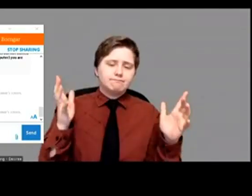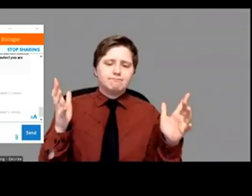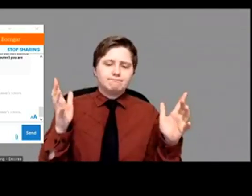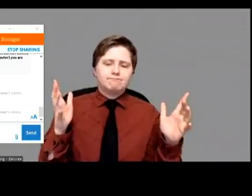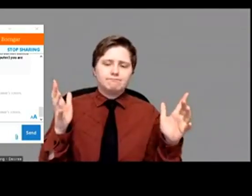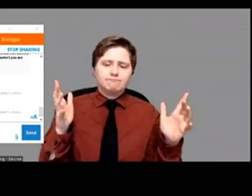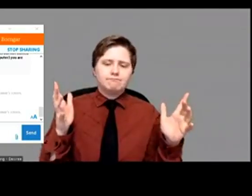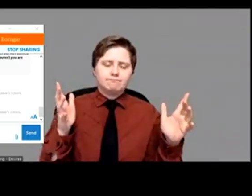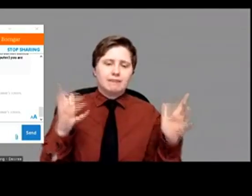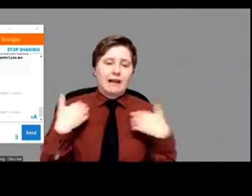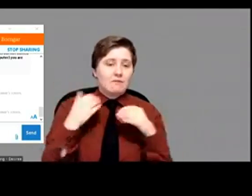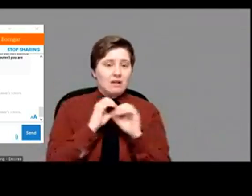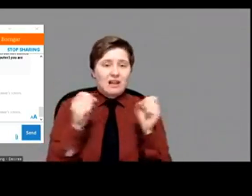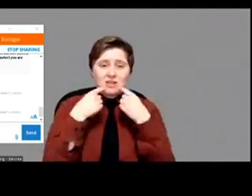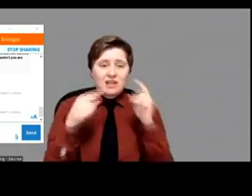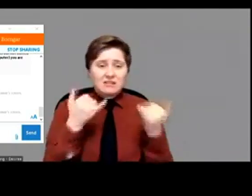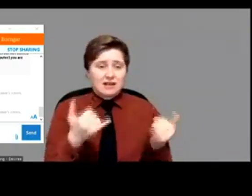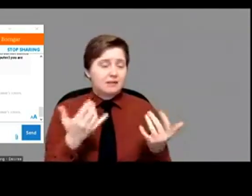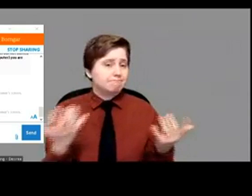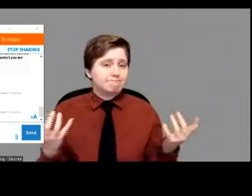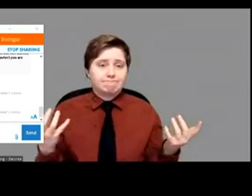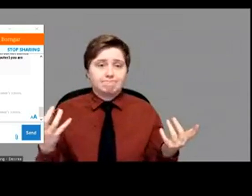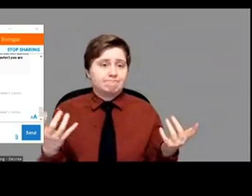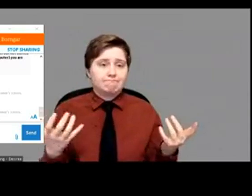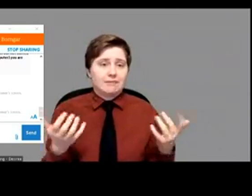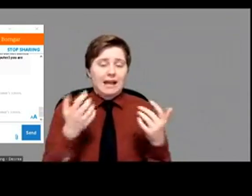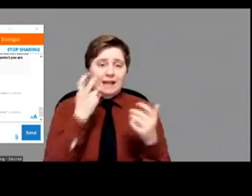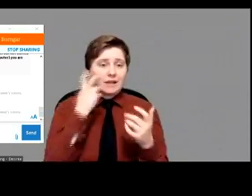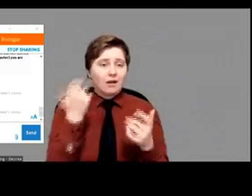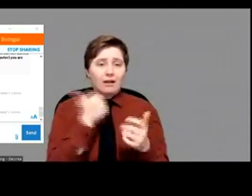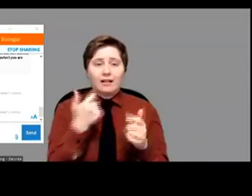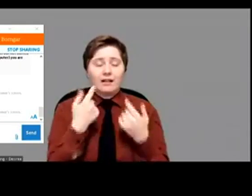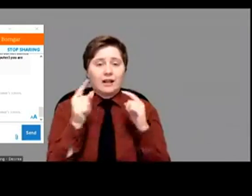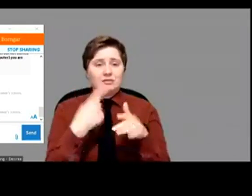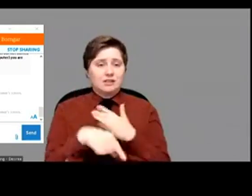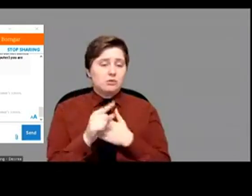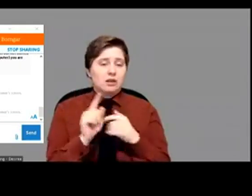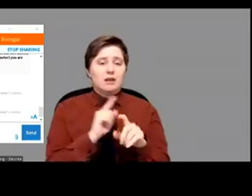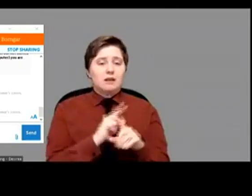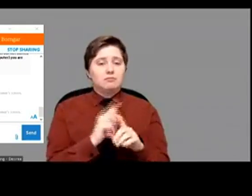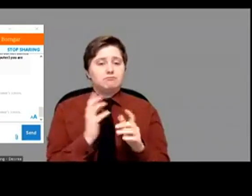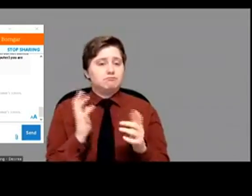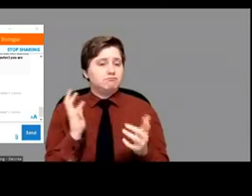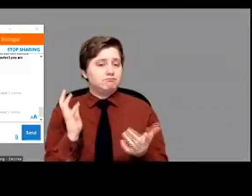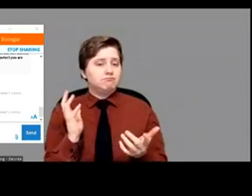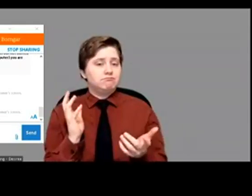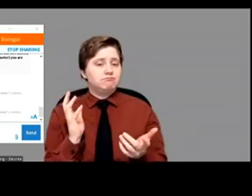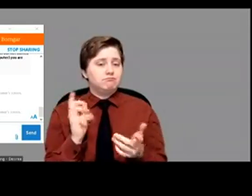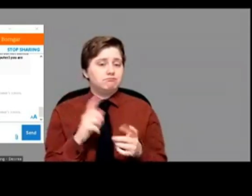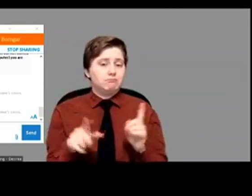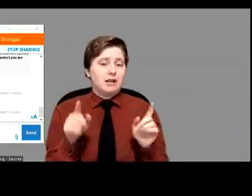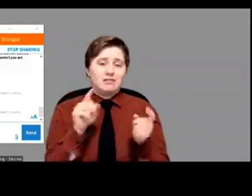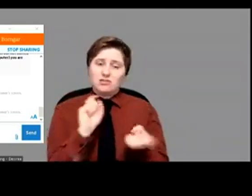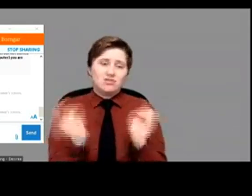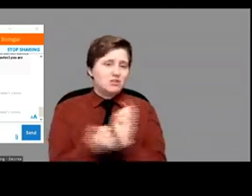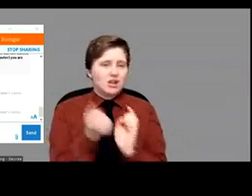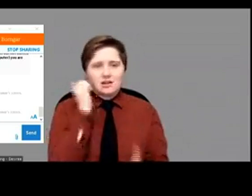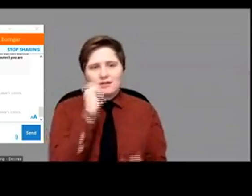We have nothing to announce today and I don't think that will have anything to announce next week. But this changes every day,